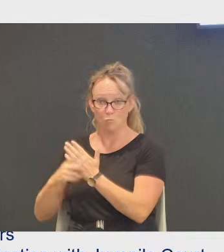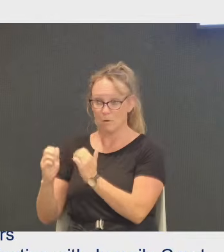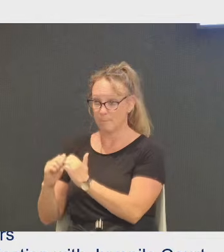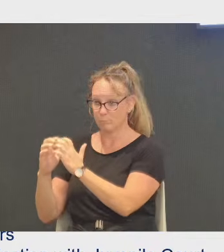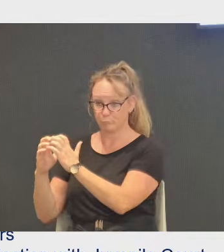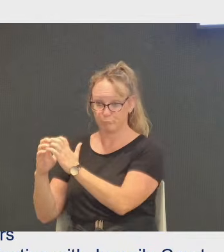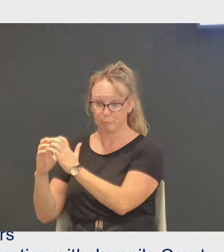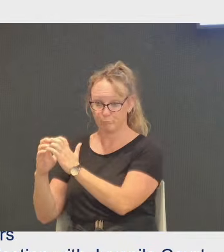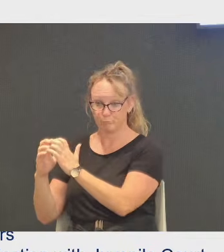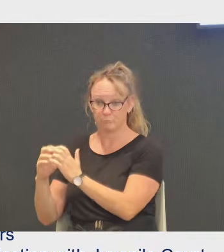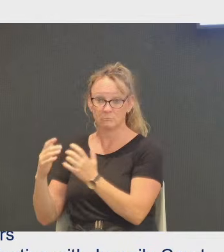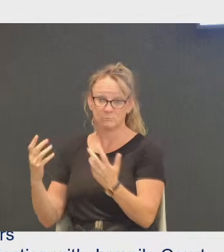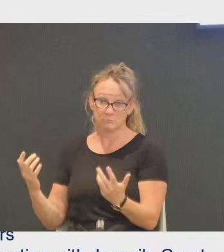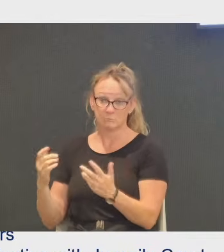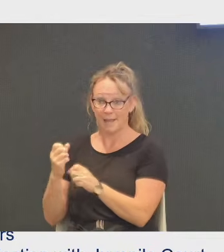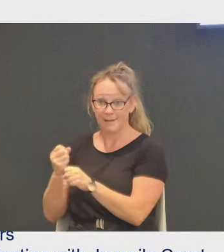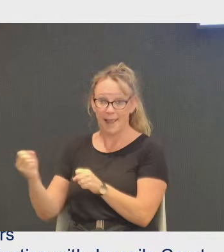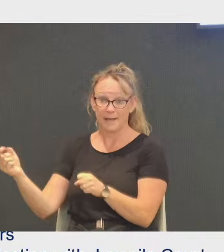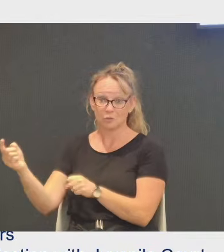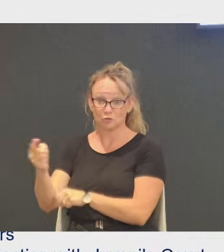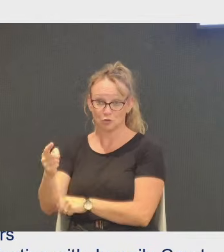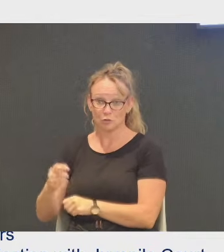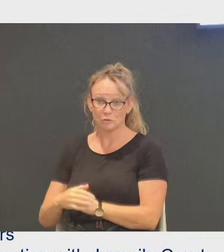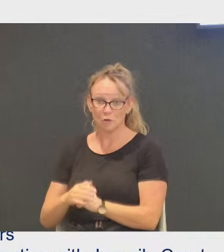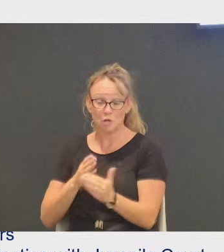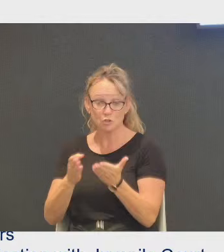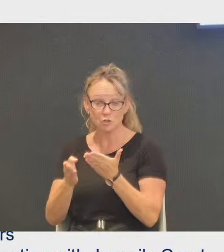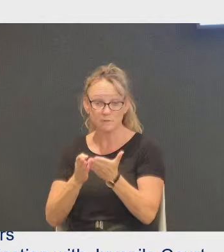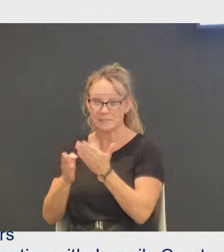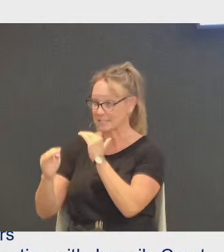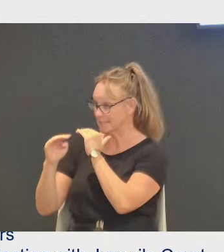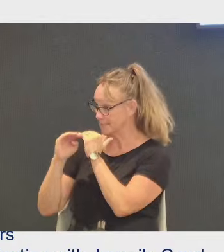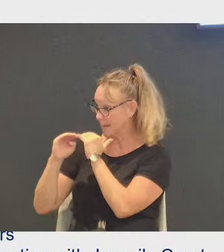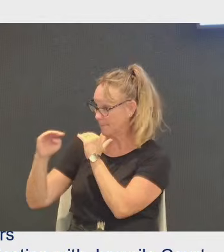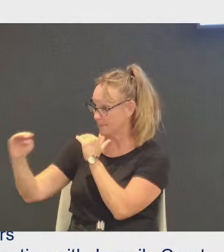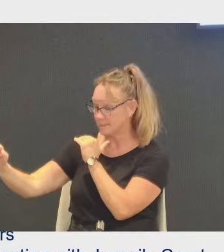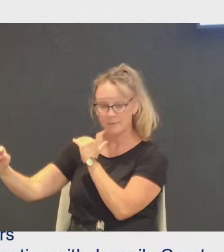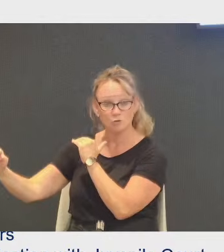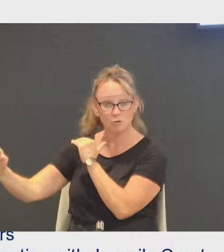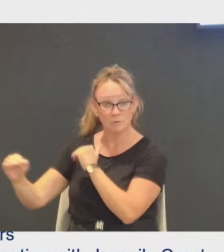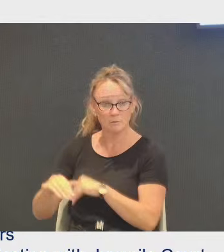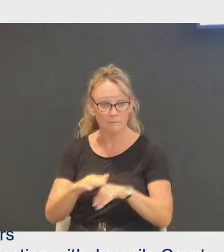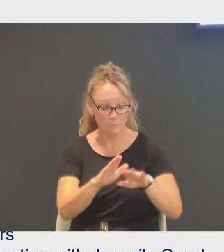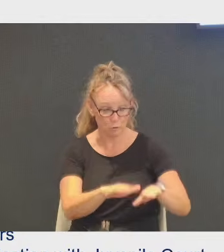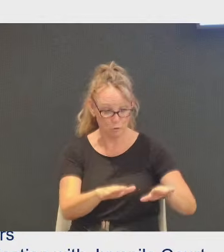year. it'll offer stabilization services for children in the system or entering entering the